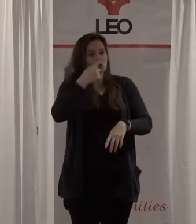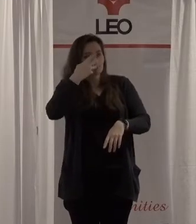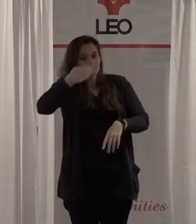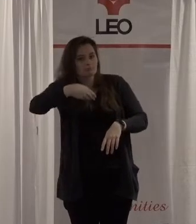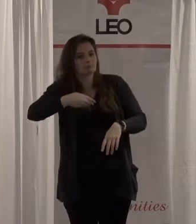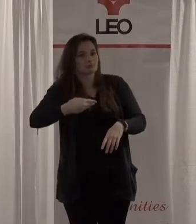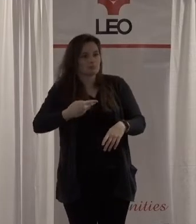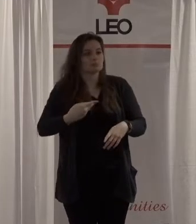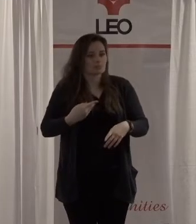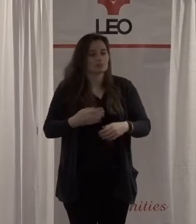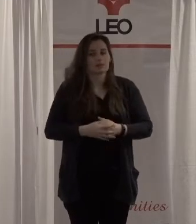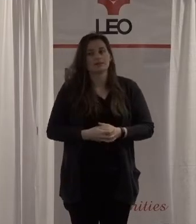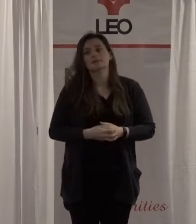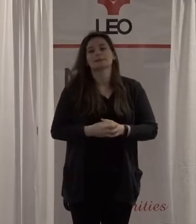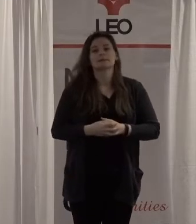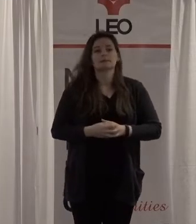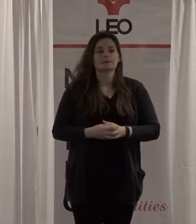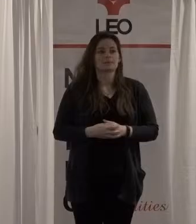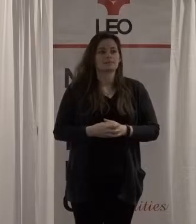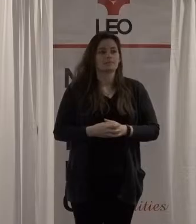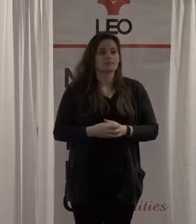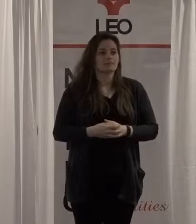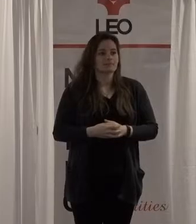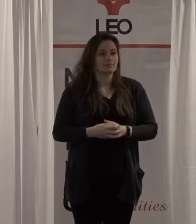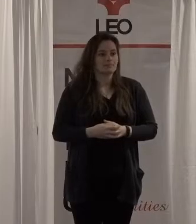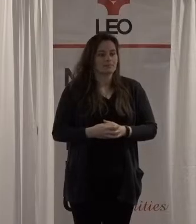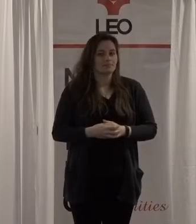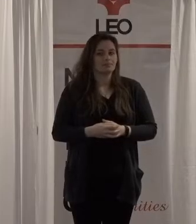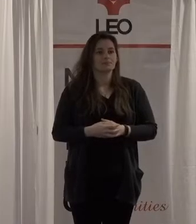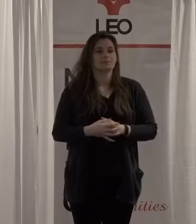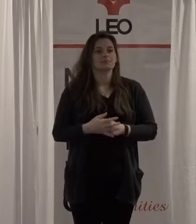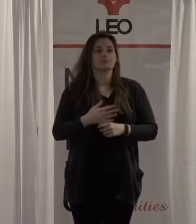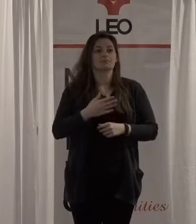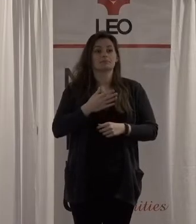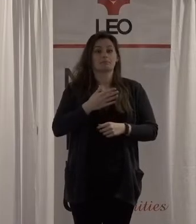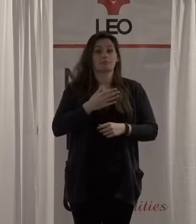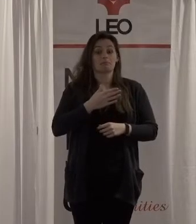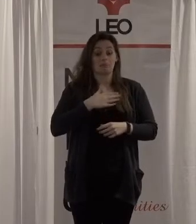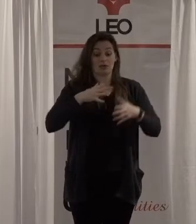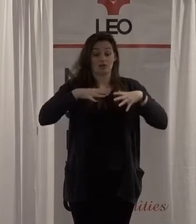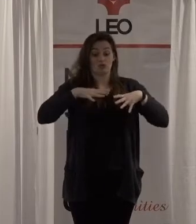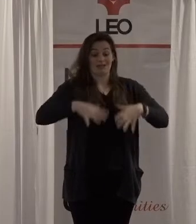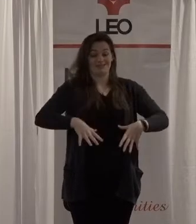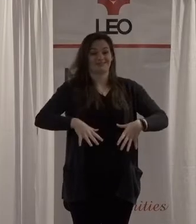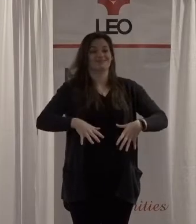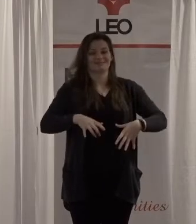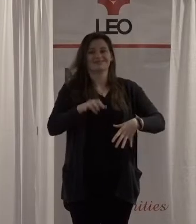THE END RESULT OF MY DRESS IGNITINGING THAT NIGHT